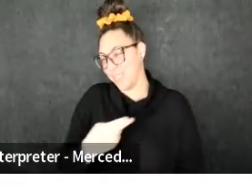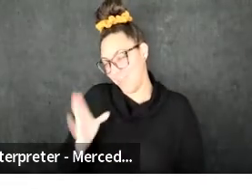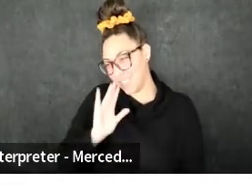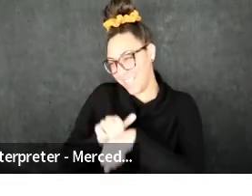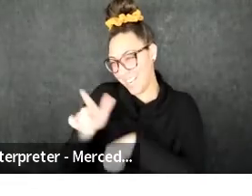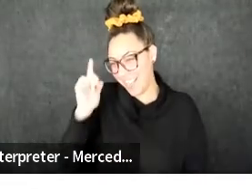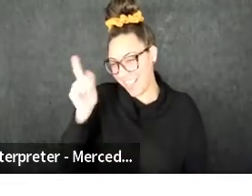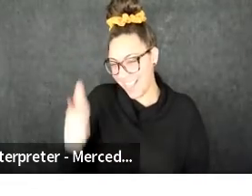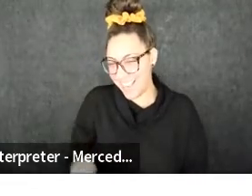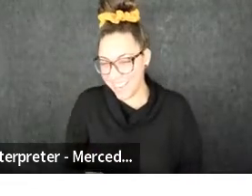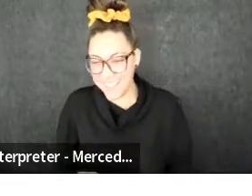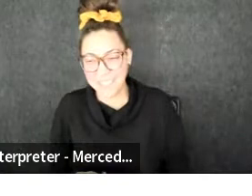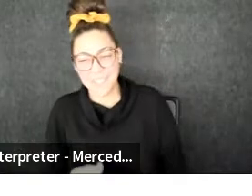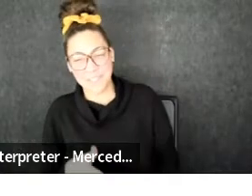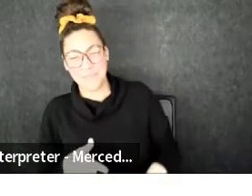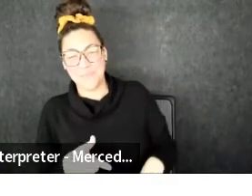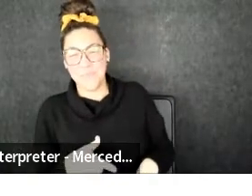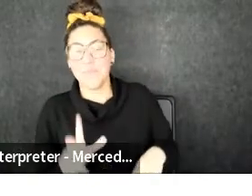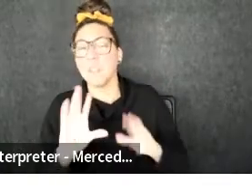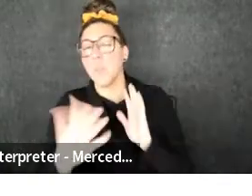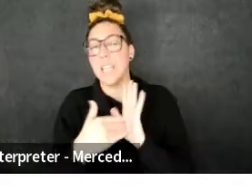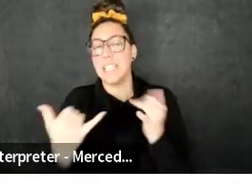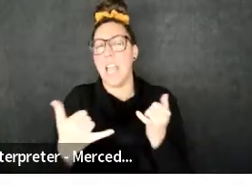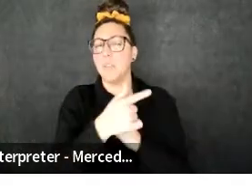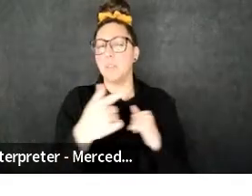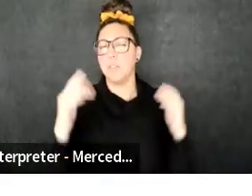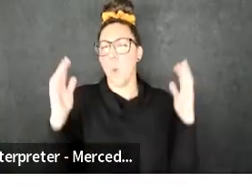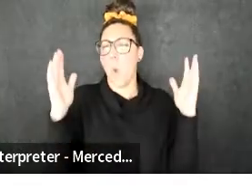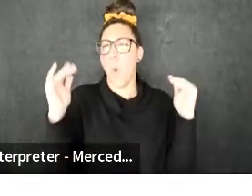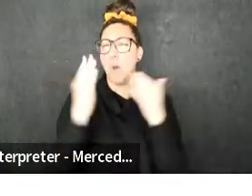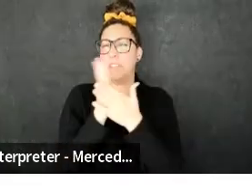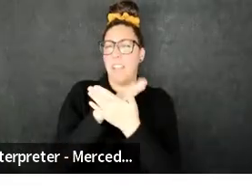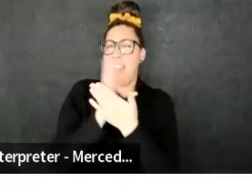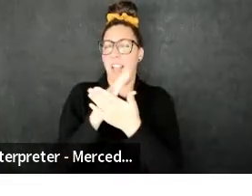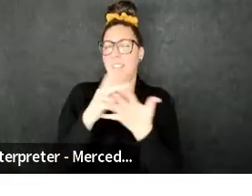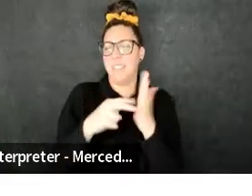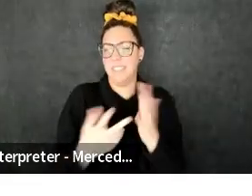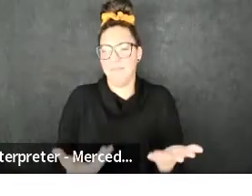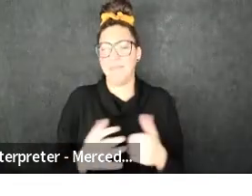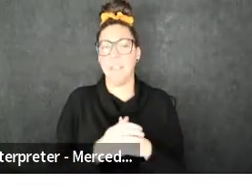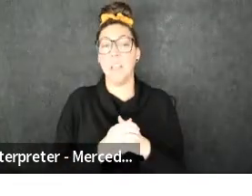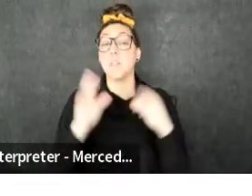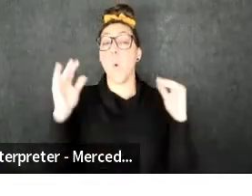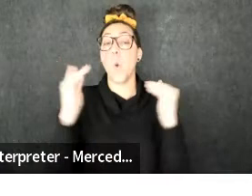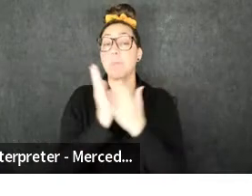So again, what the scores mean, the hub scale scores, the overall scale is from eight